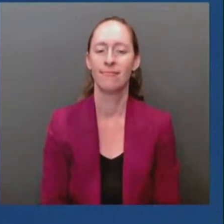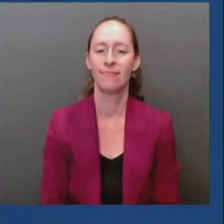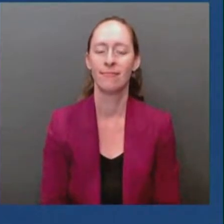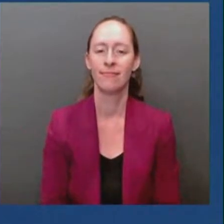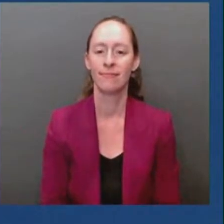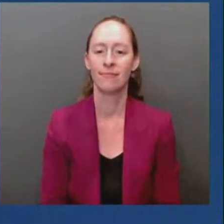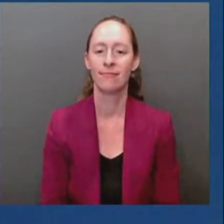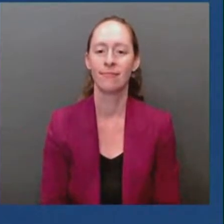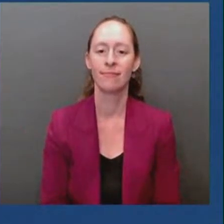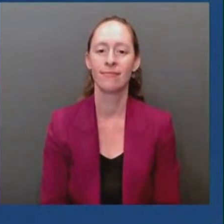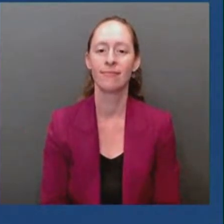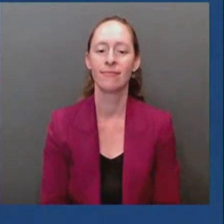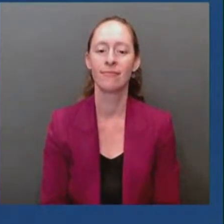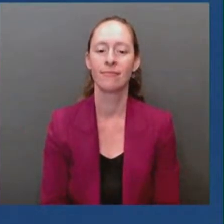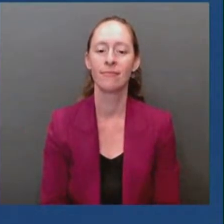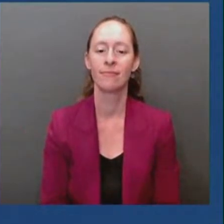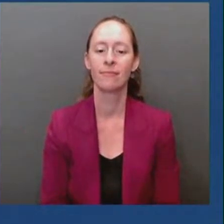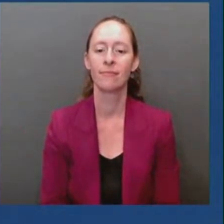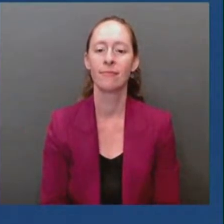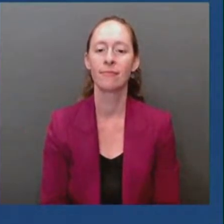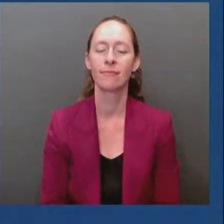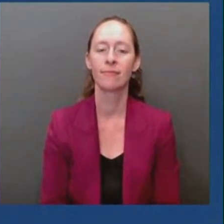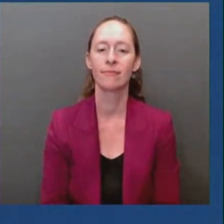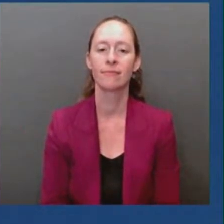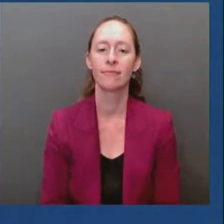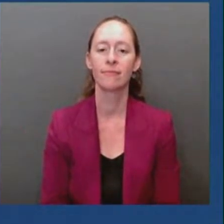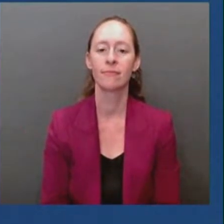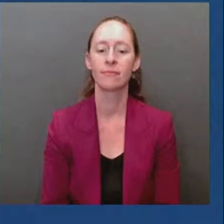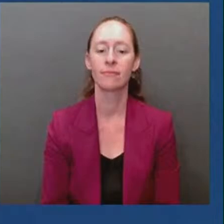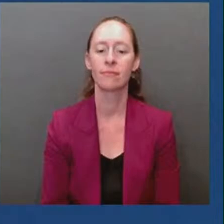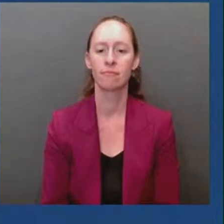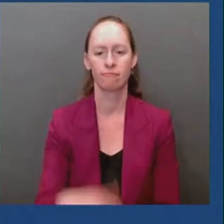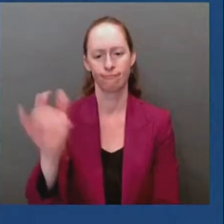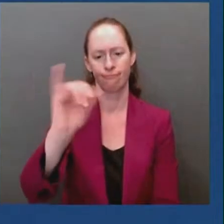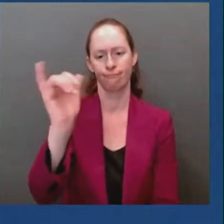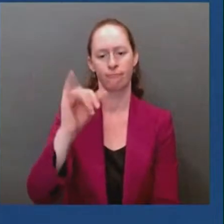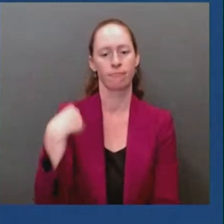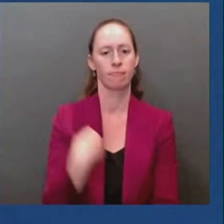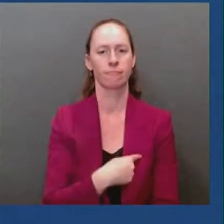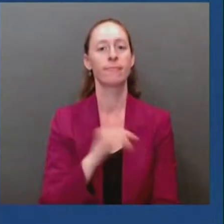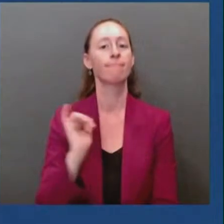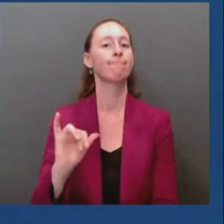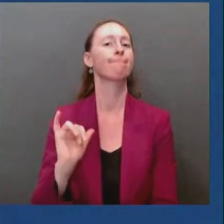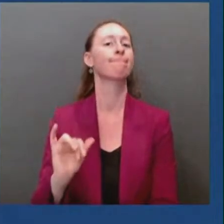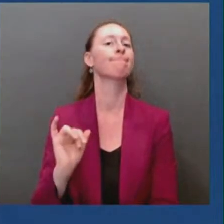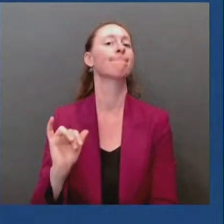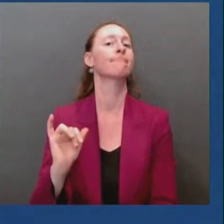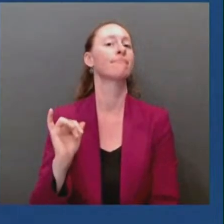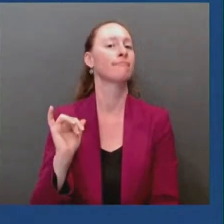LET'S GO TO BETSY KLEIN AT CNN. MAC AS YOU MENTIONED, WE